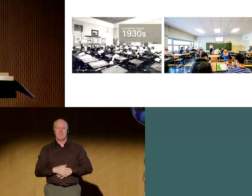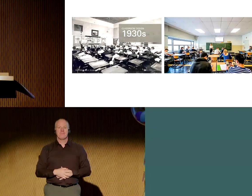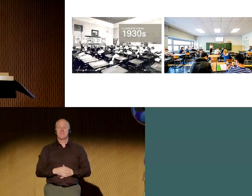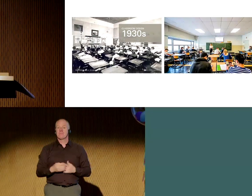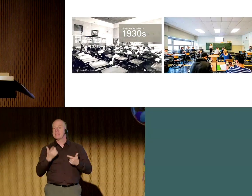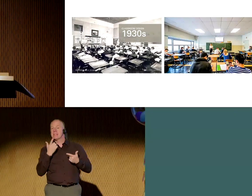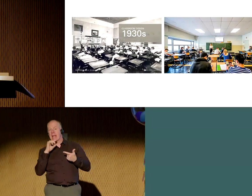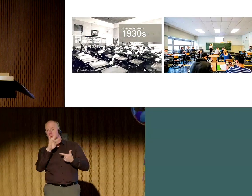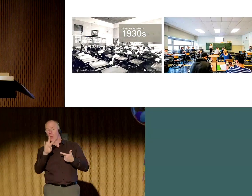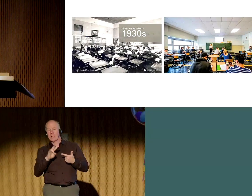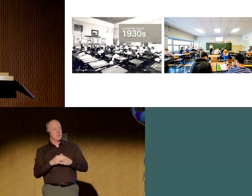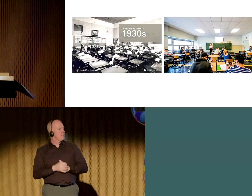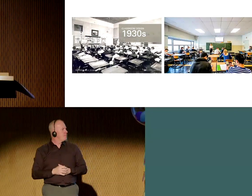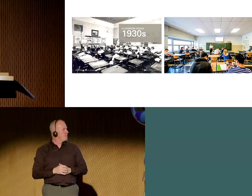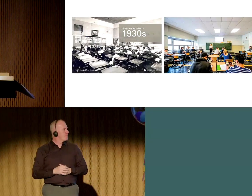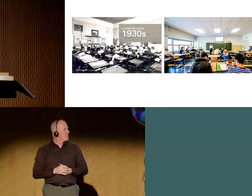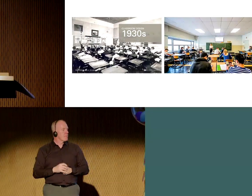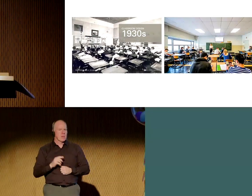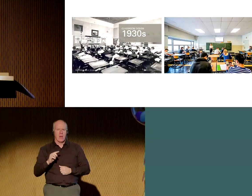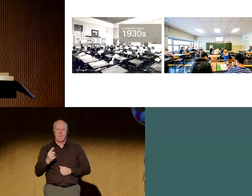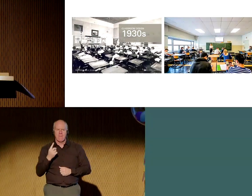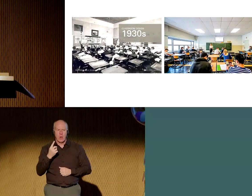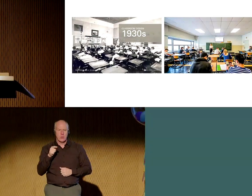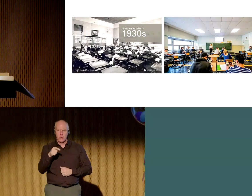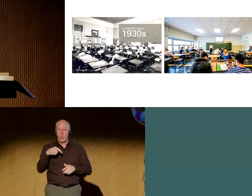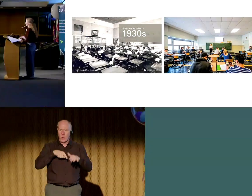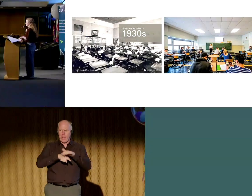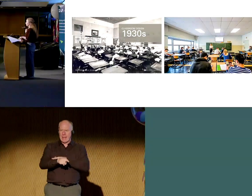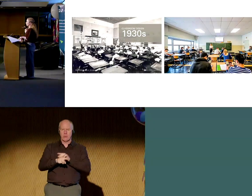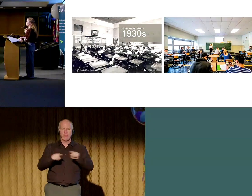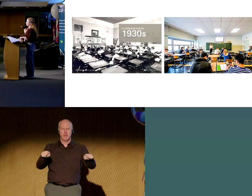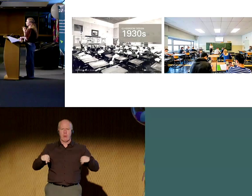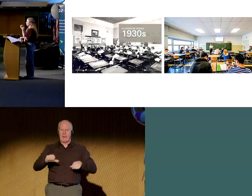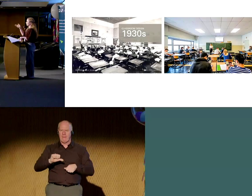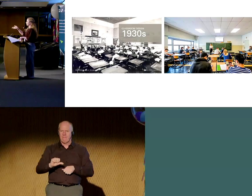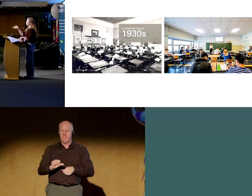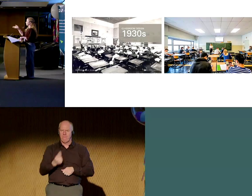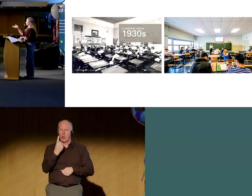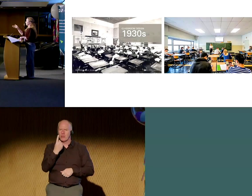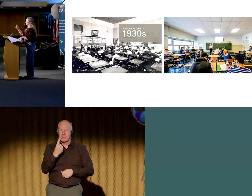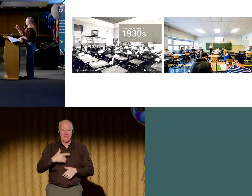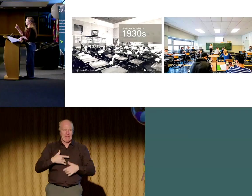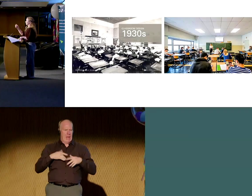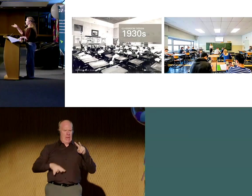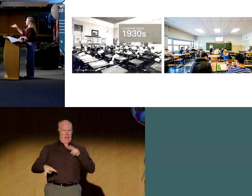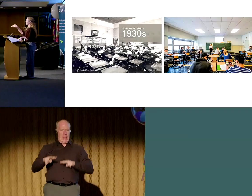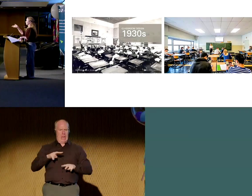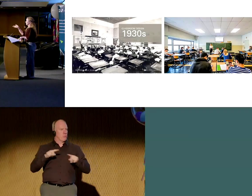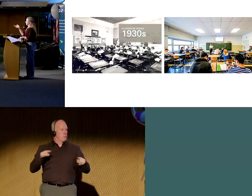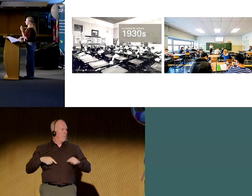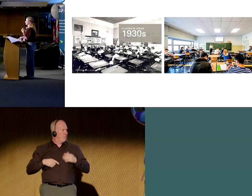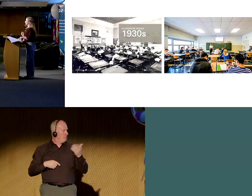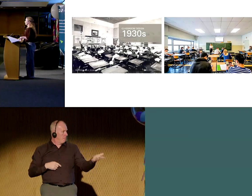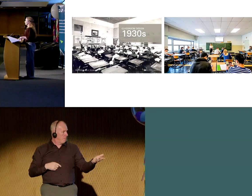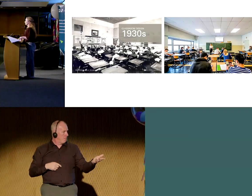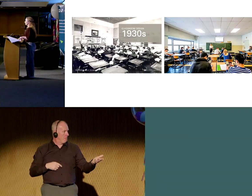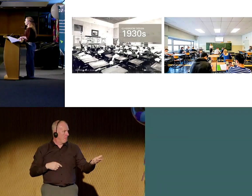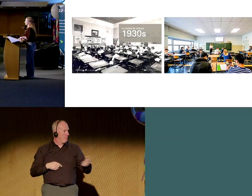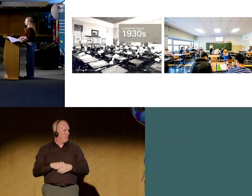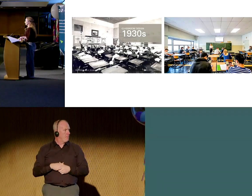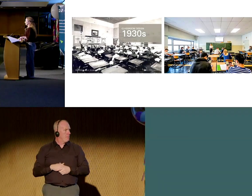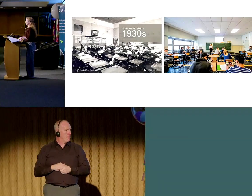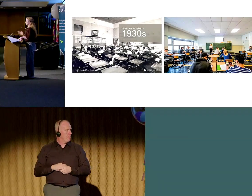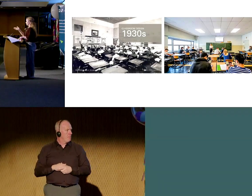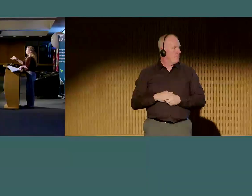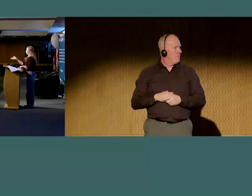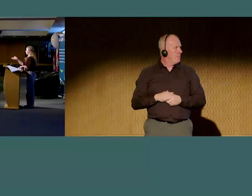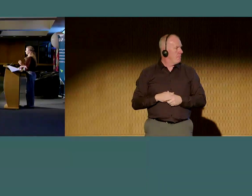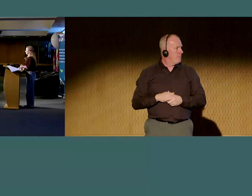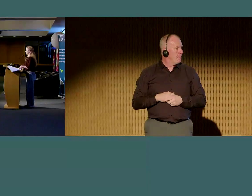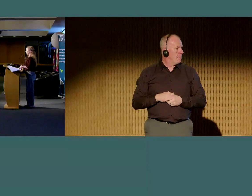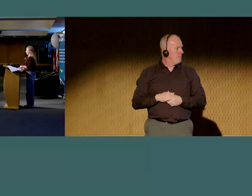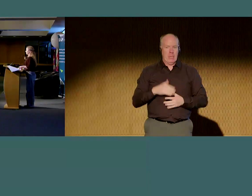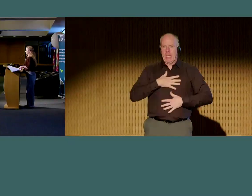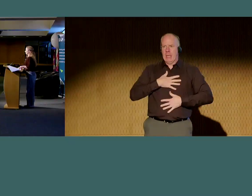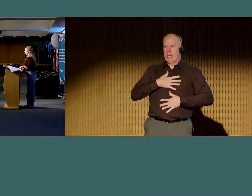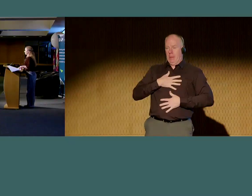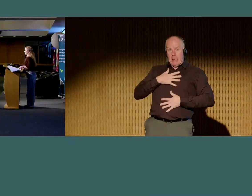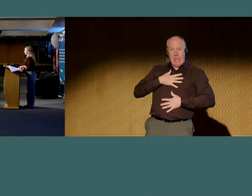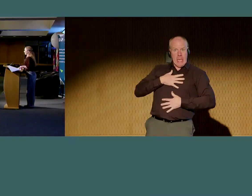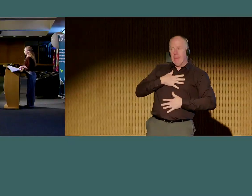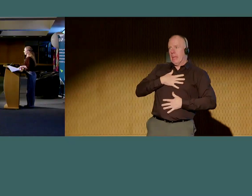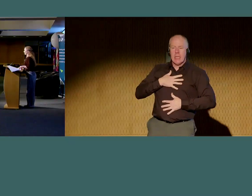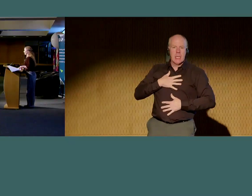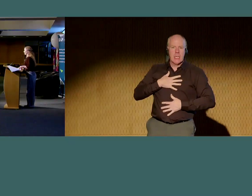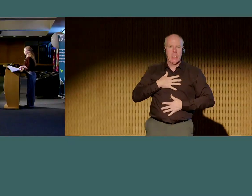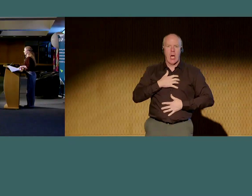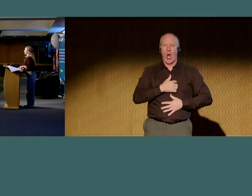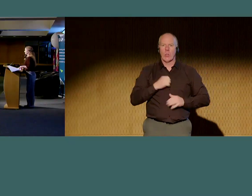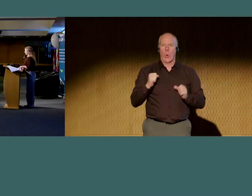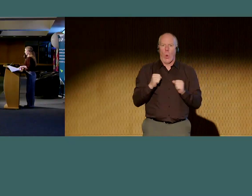question. What was the first impression of this room for you here from the front? Yeah. It's